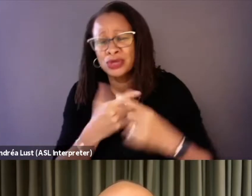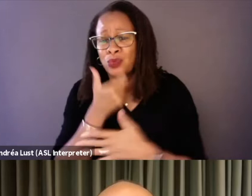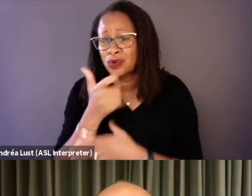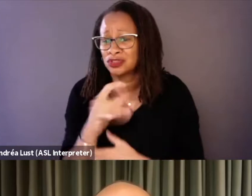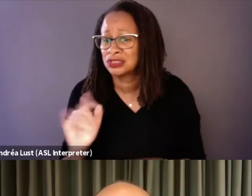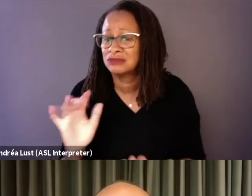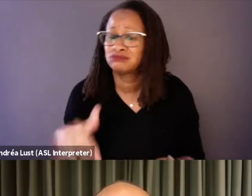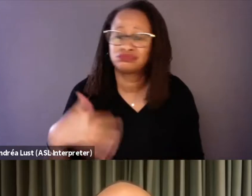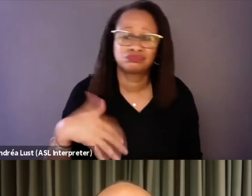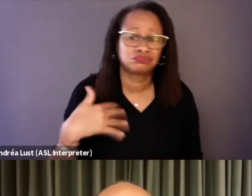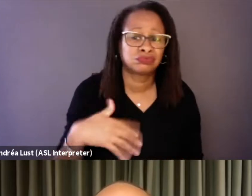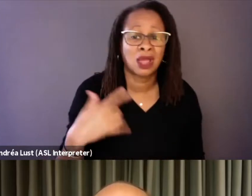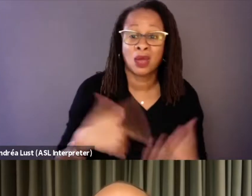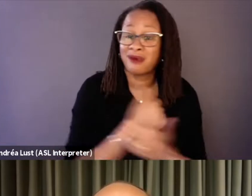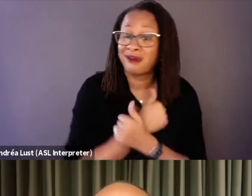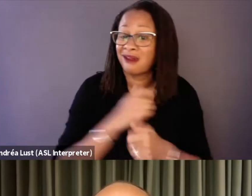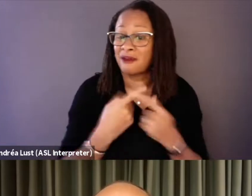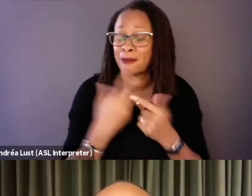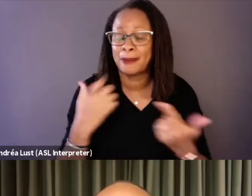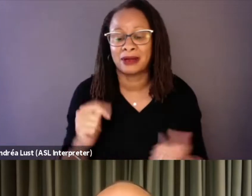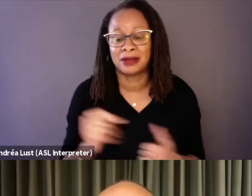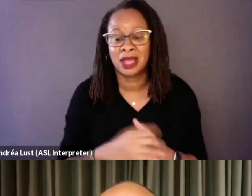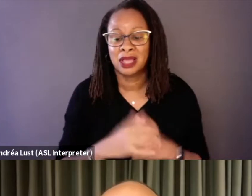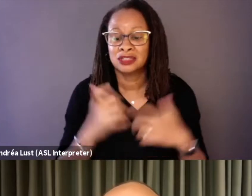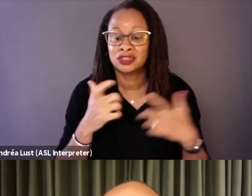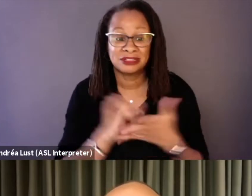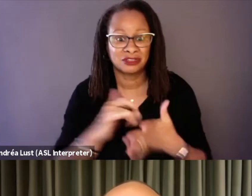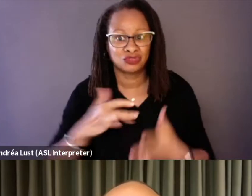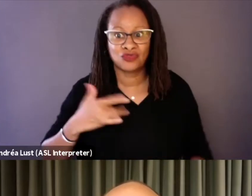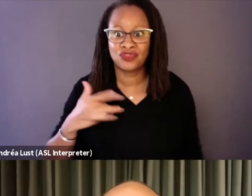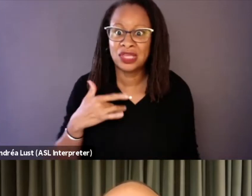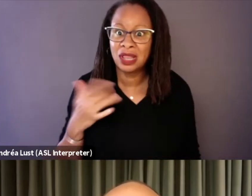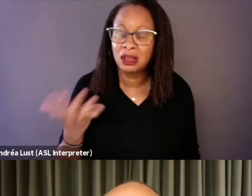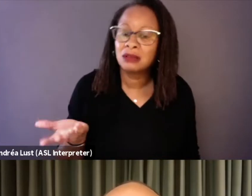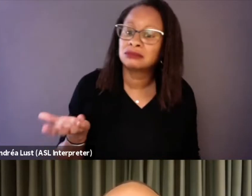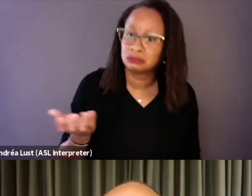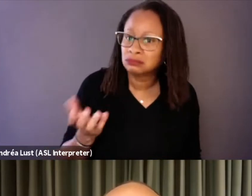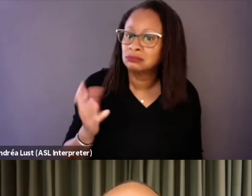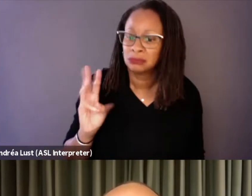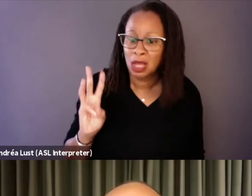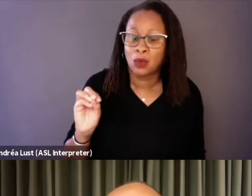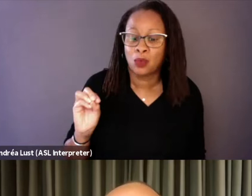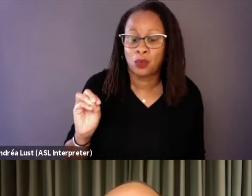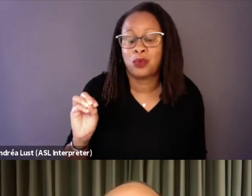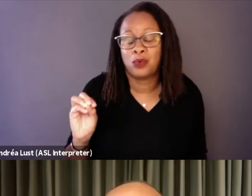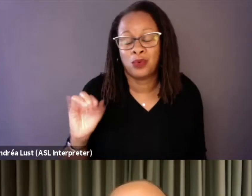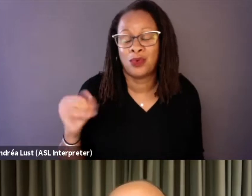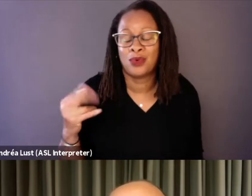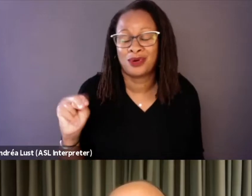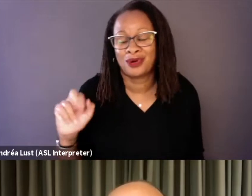What I loved about it was just so much that you feel Wojnarowicz is there with you in the room.